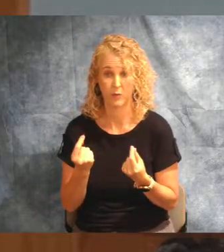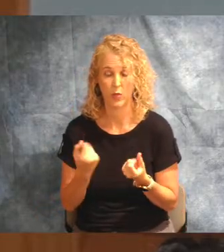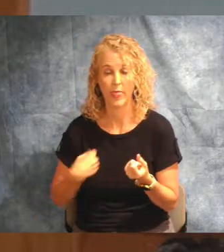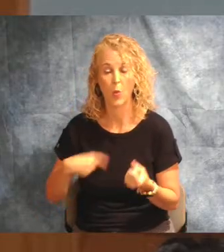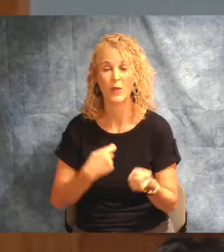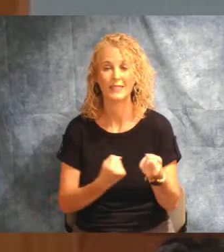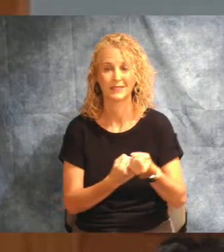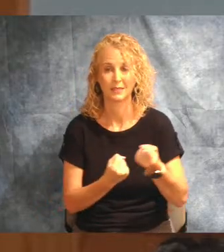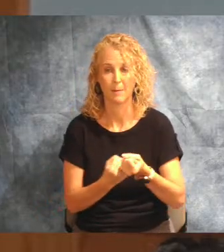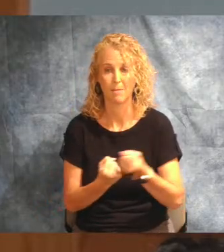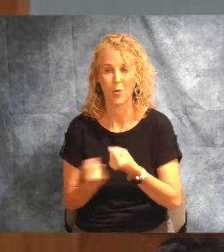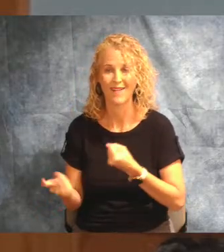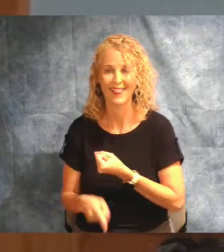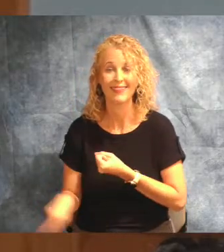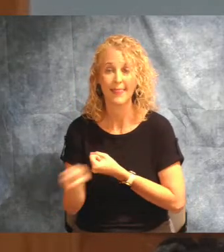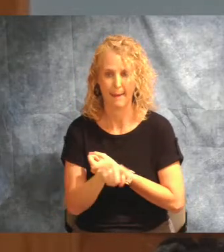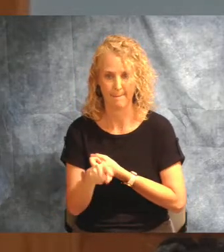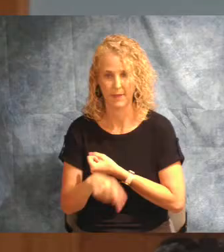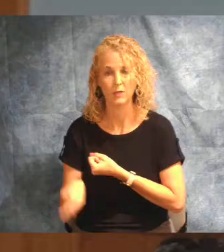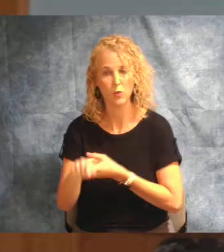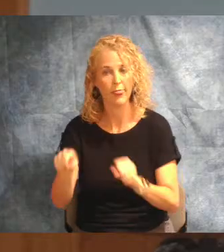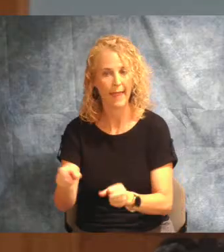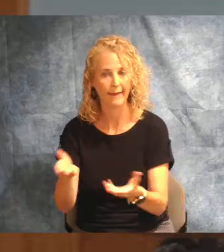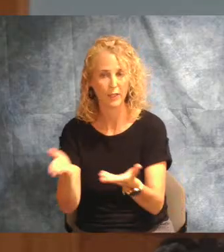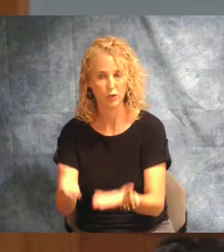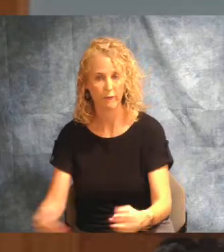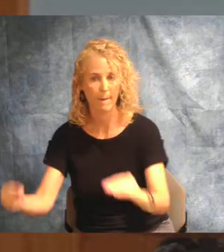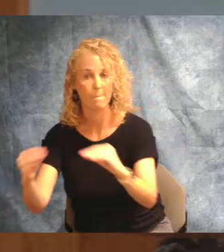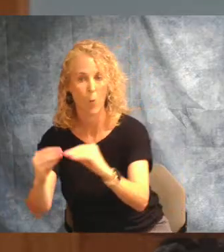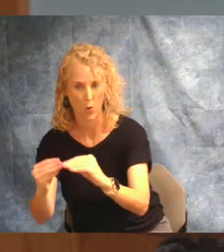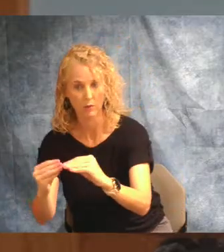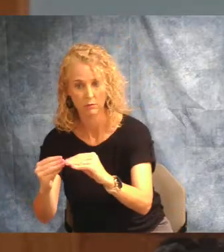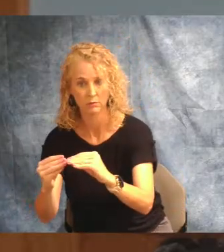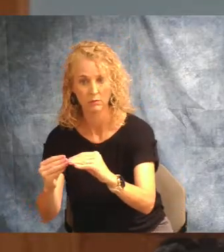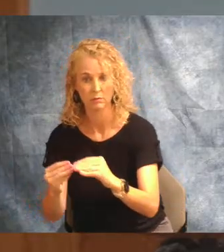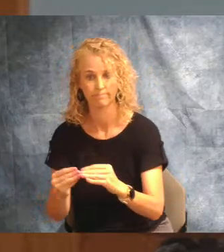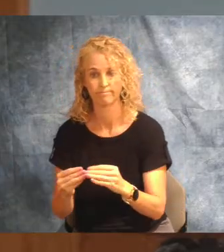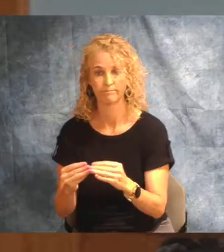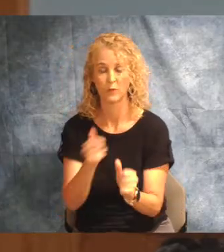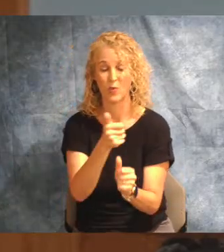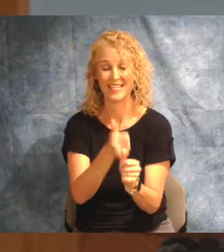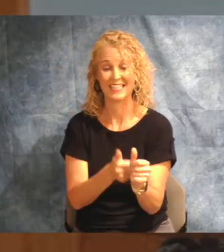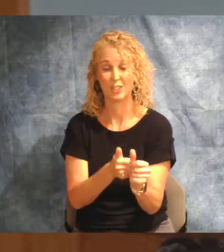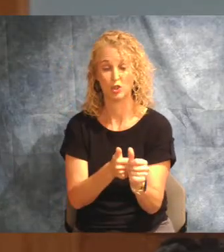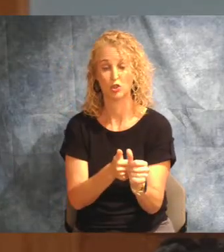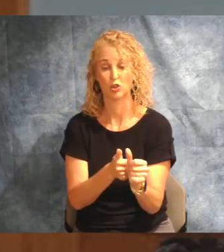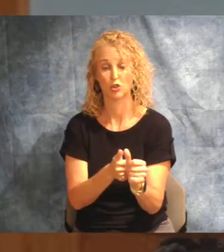throughout the district permit in year to provide additional services to each one of our co-permits.